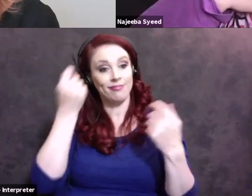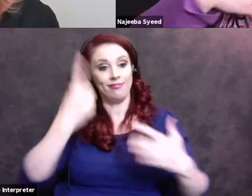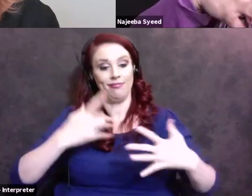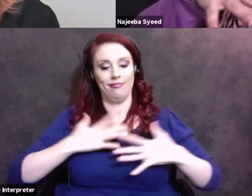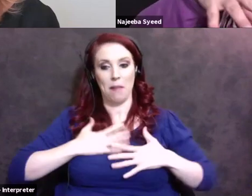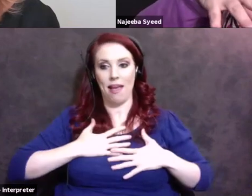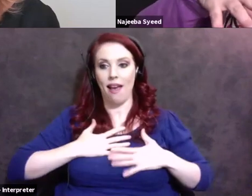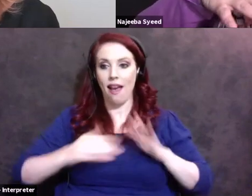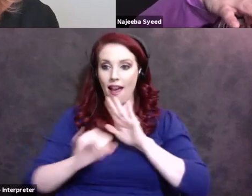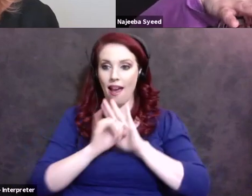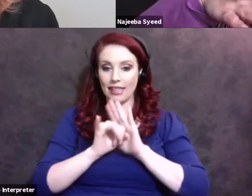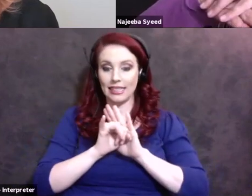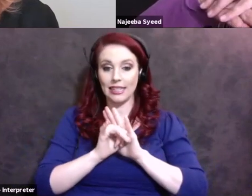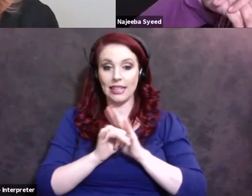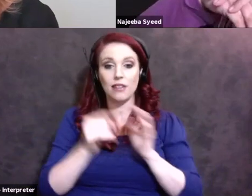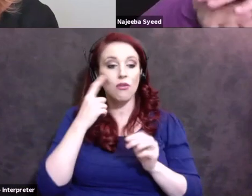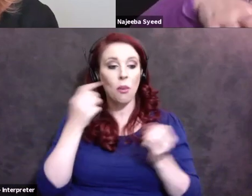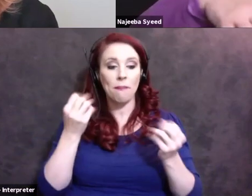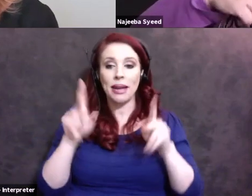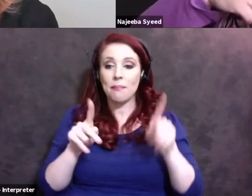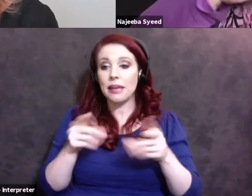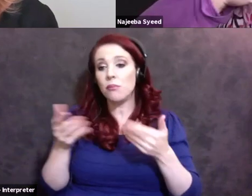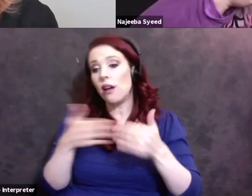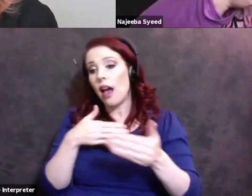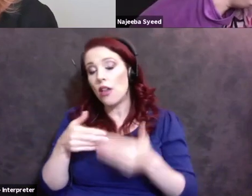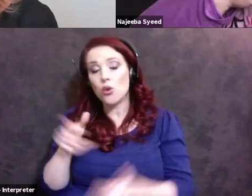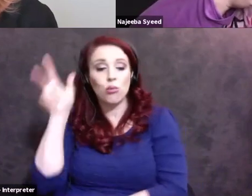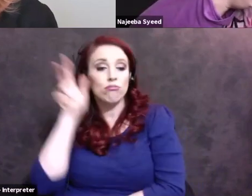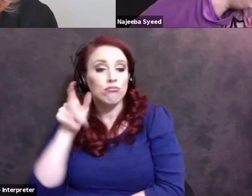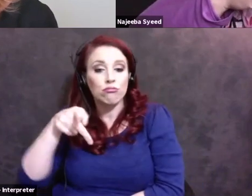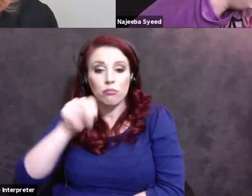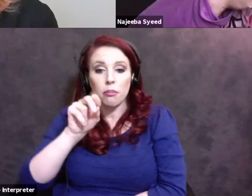For participants whether you are on the podcast or whether you are here with us today, and